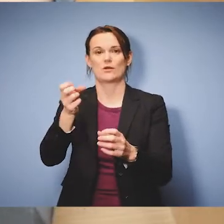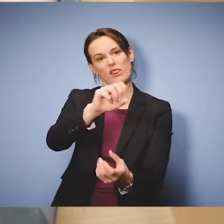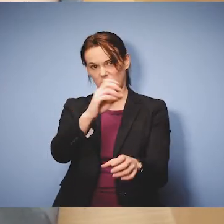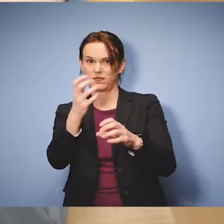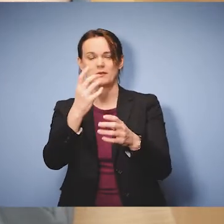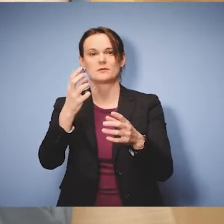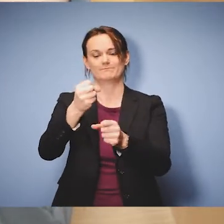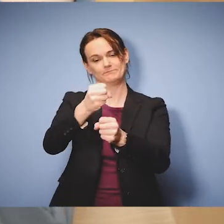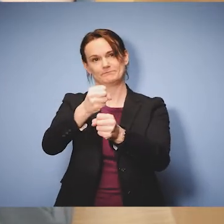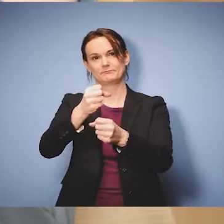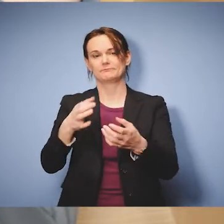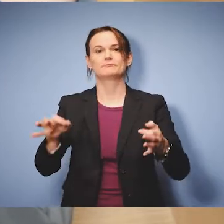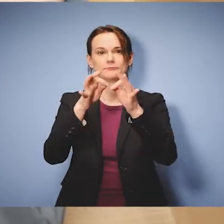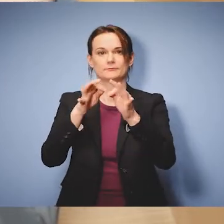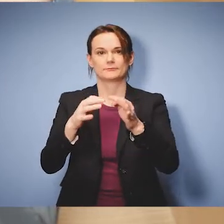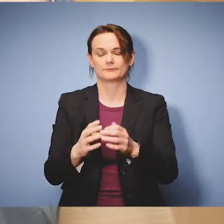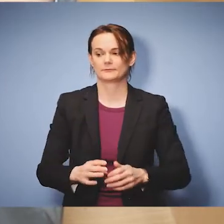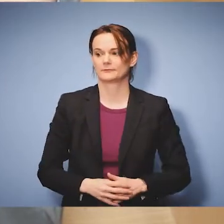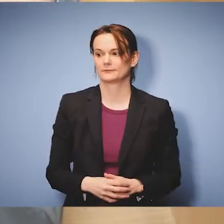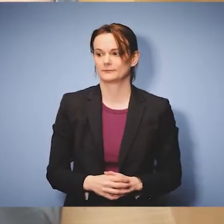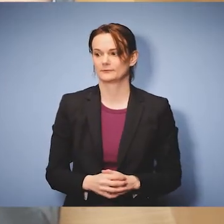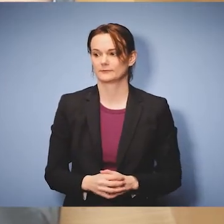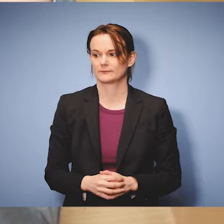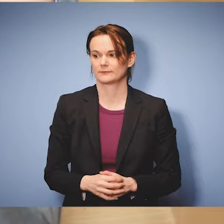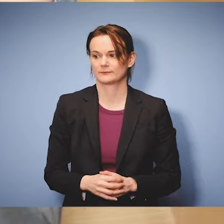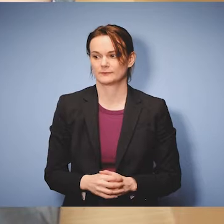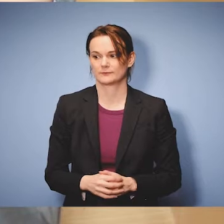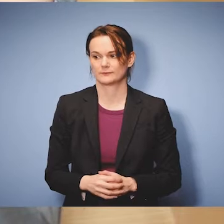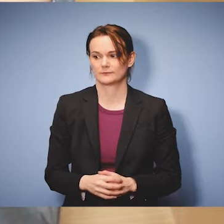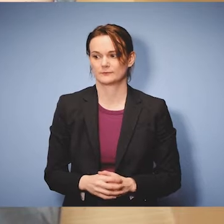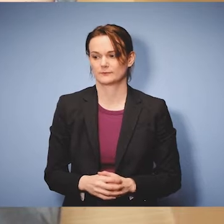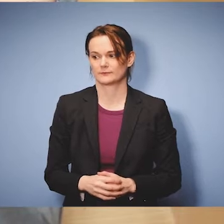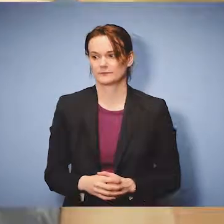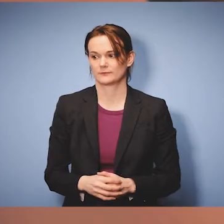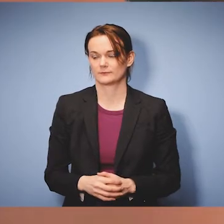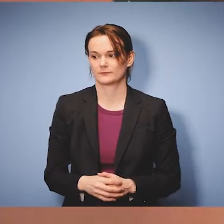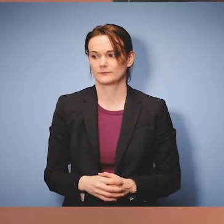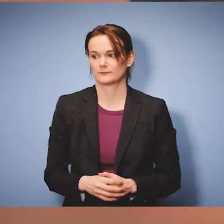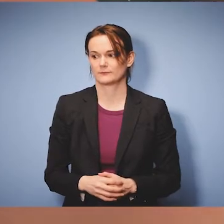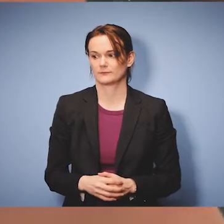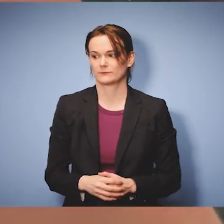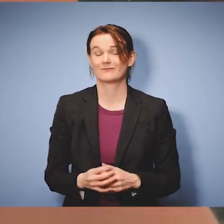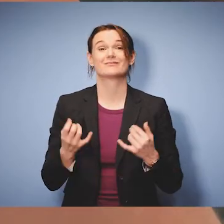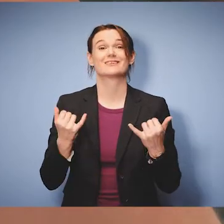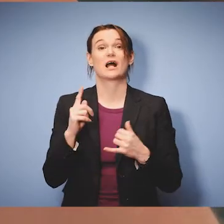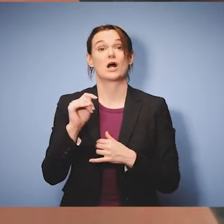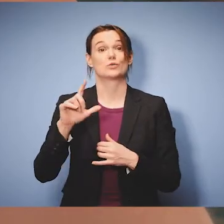and then I'm just gonna grab my wrench and give it a slight snug past hand tight.